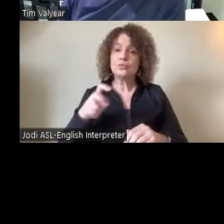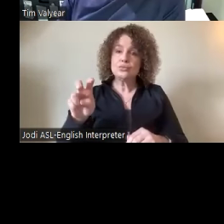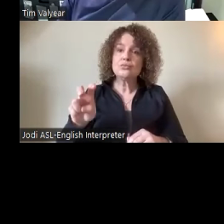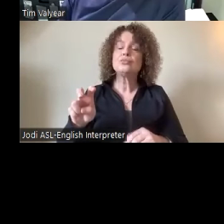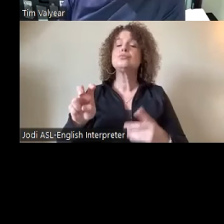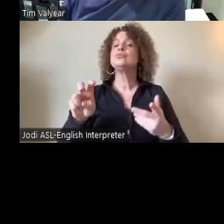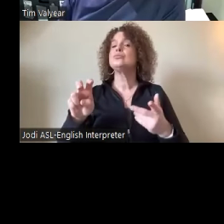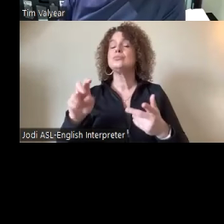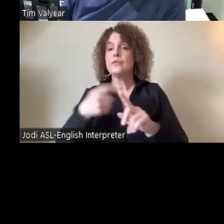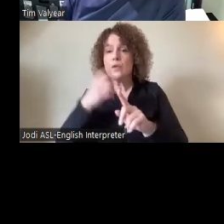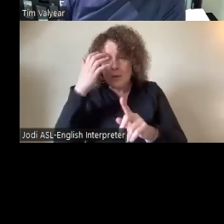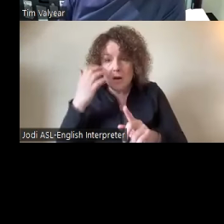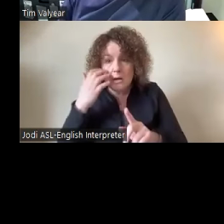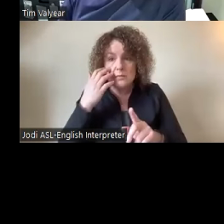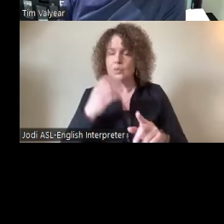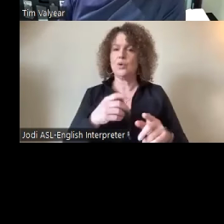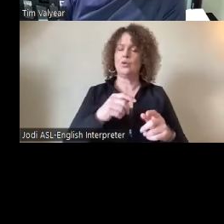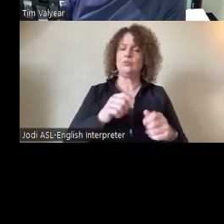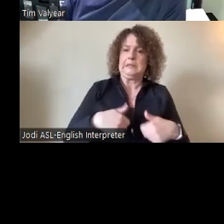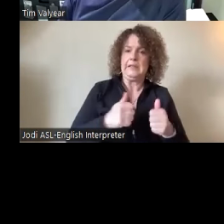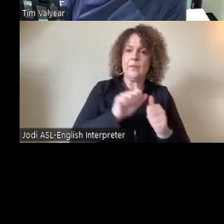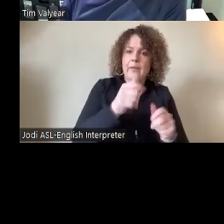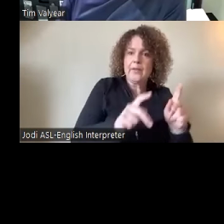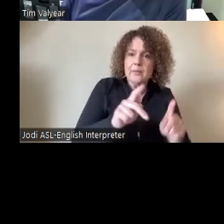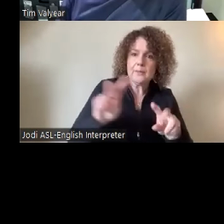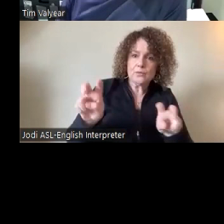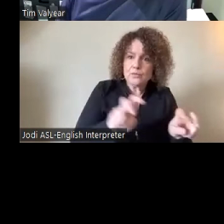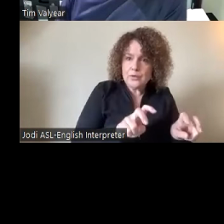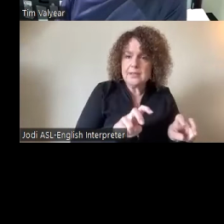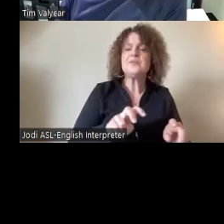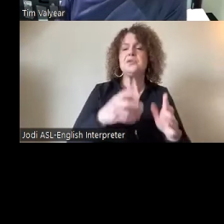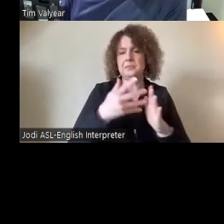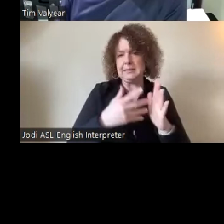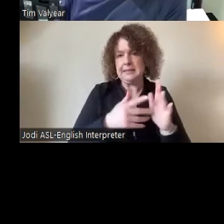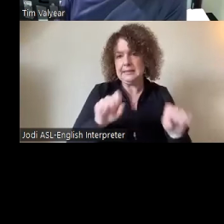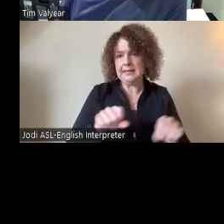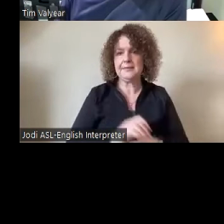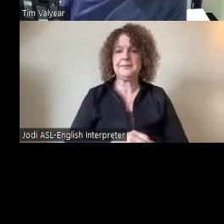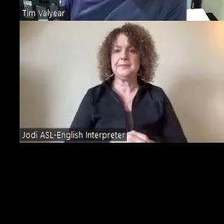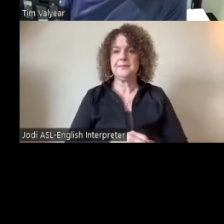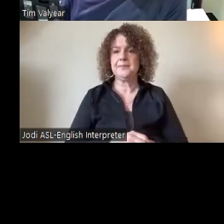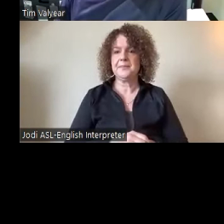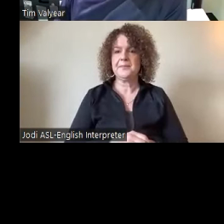first nation, those traveling to first nations and those admitted or transferred from hospital to congregate